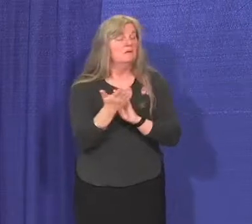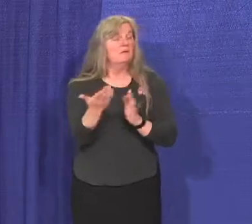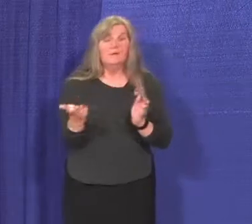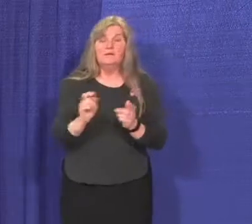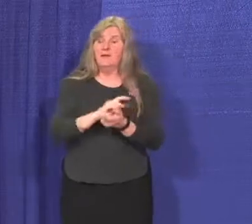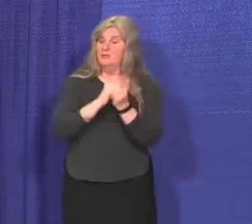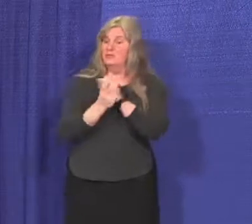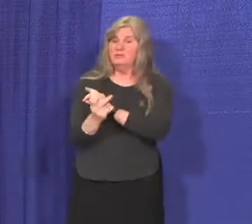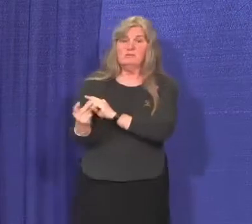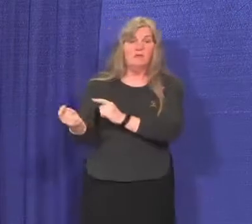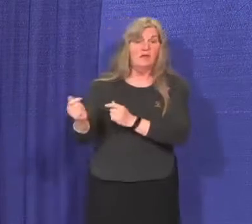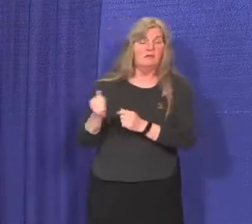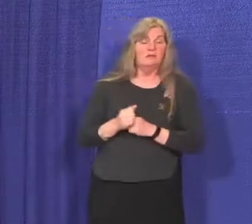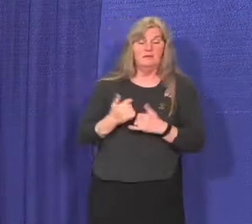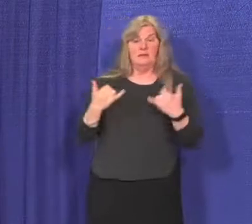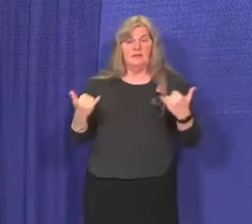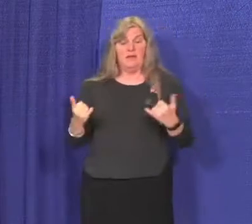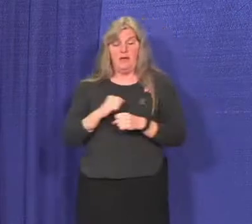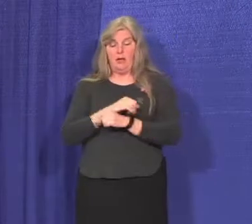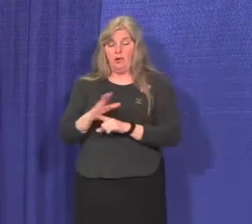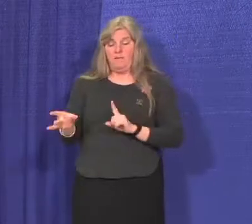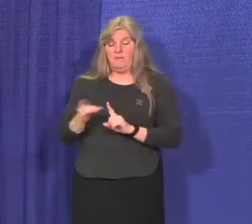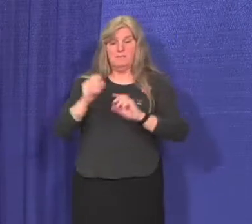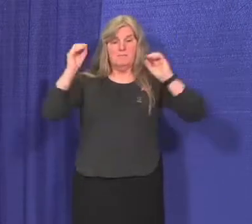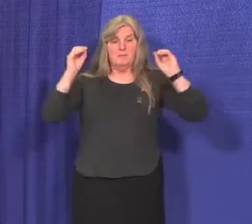our CEMA enforcement officers